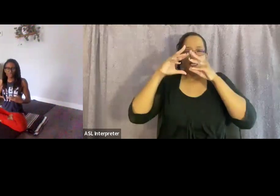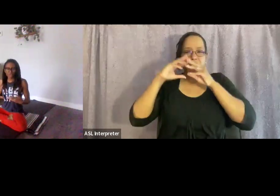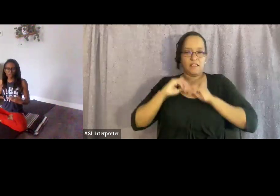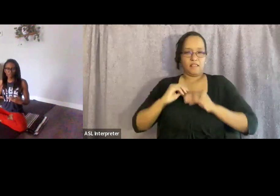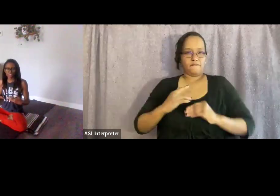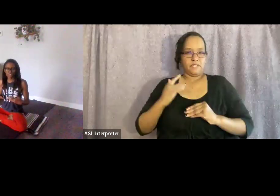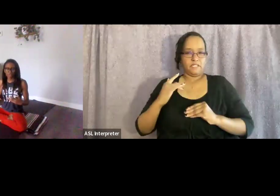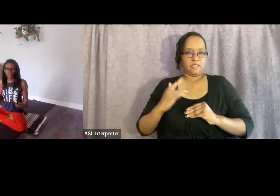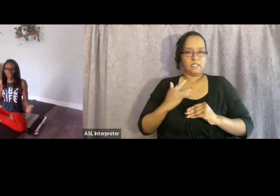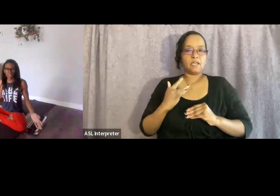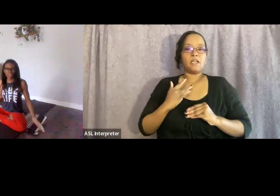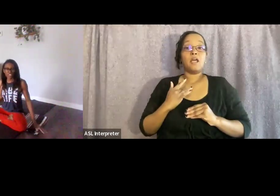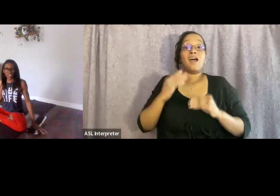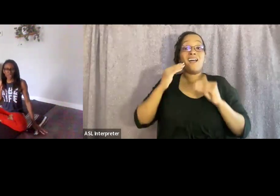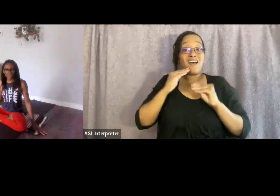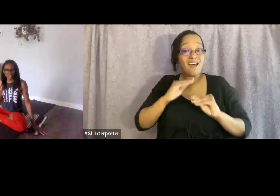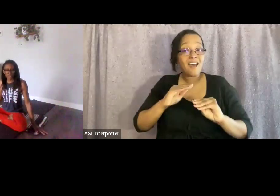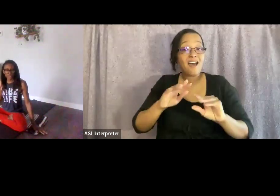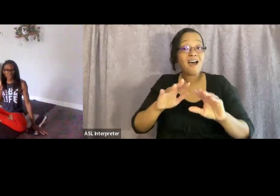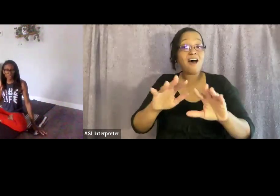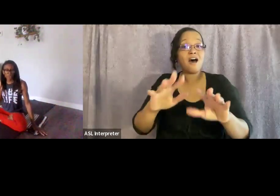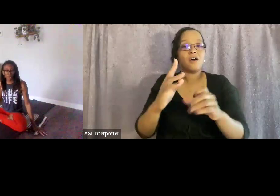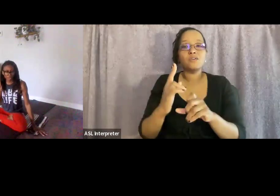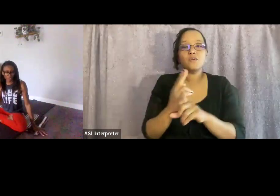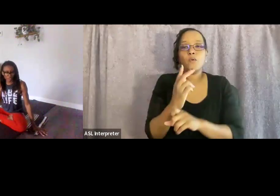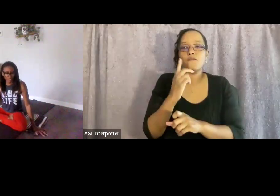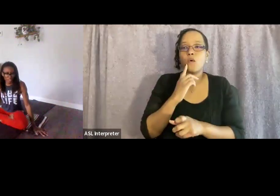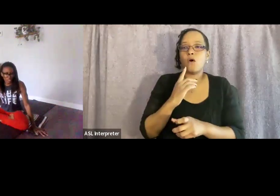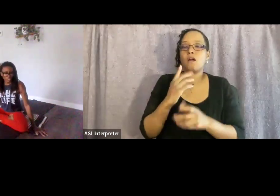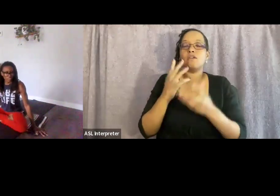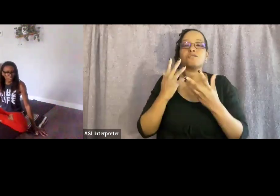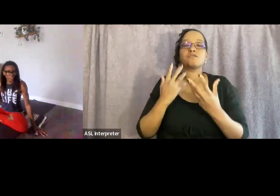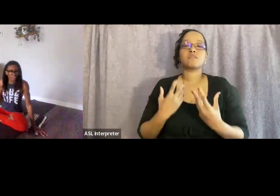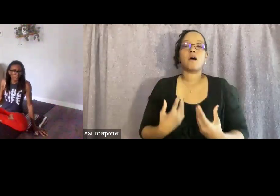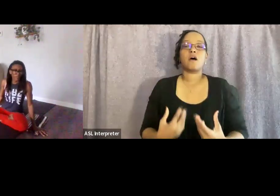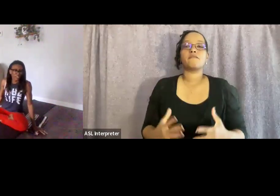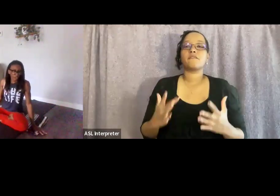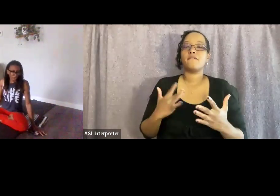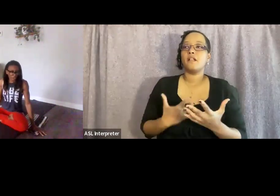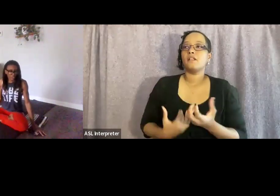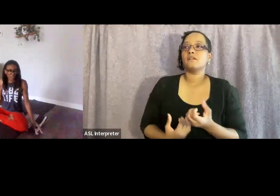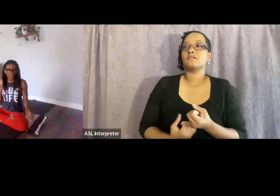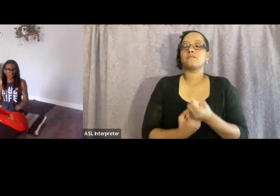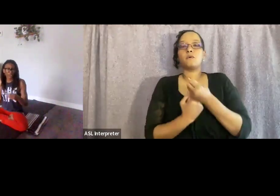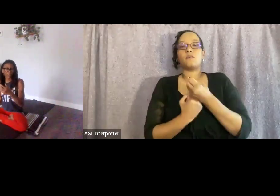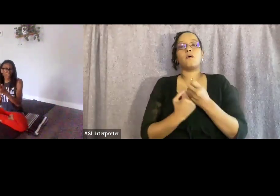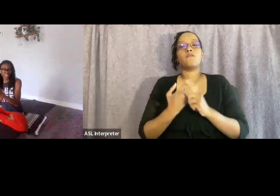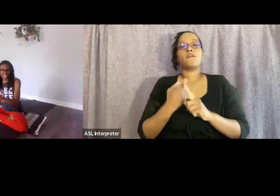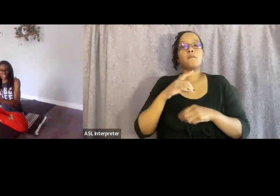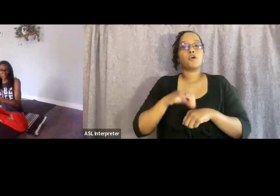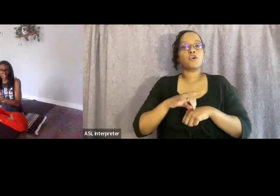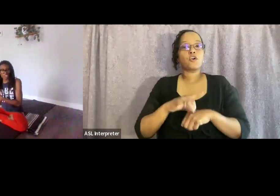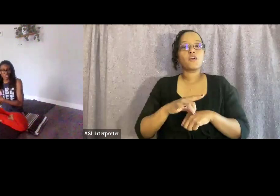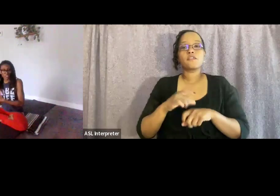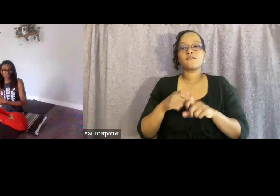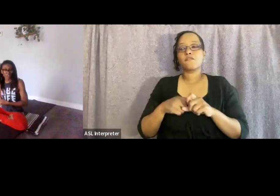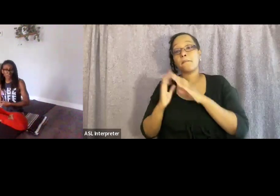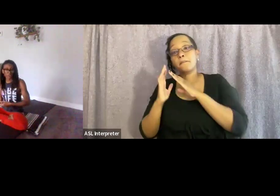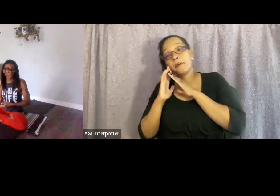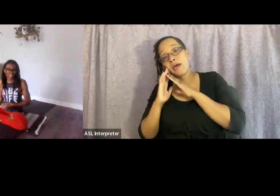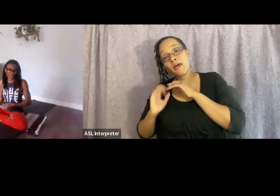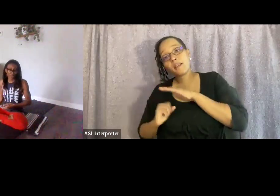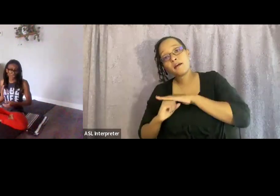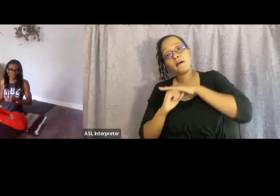to maybe soften and feel supported by the earth, by the bed, by the chair, or by the couch.